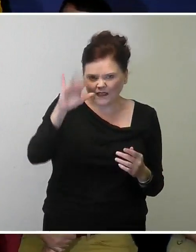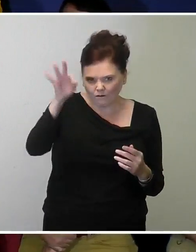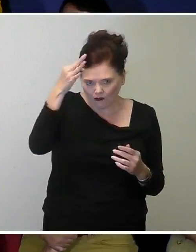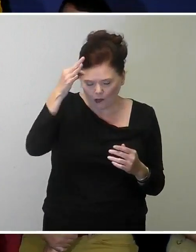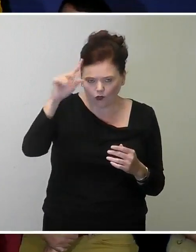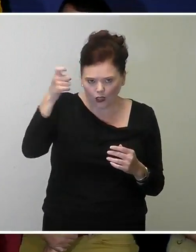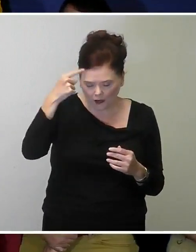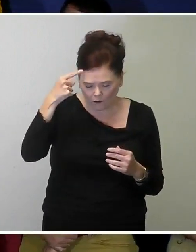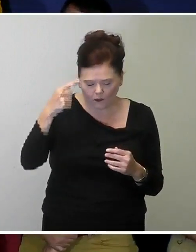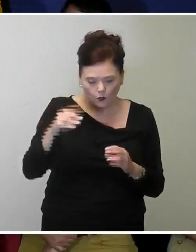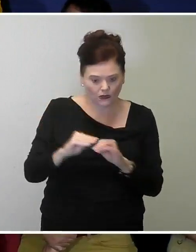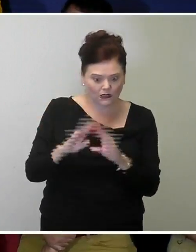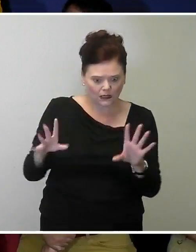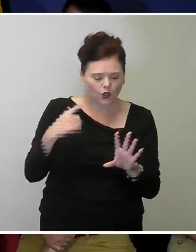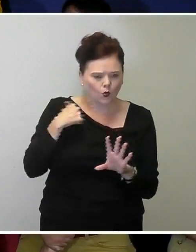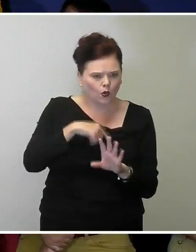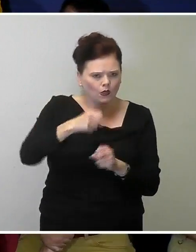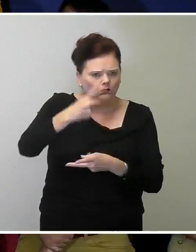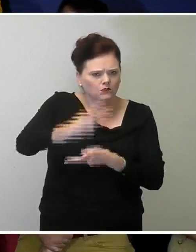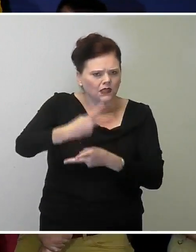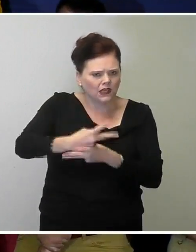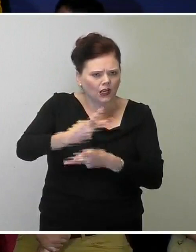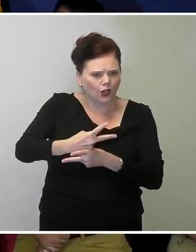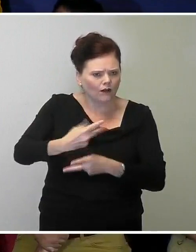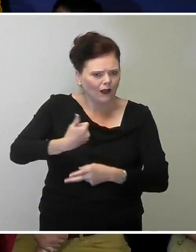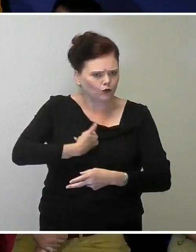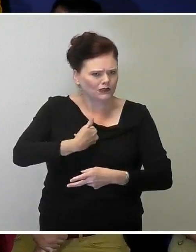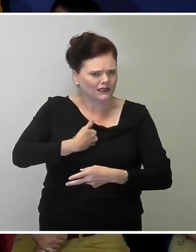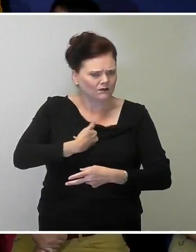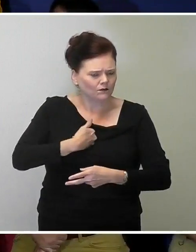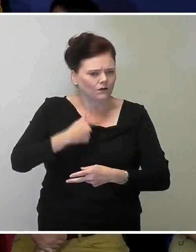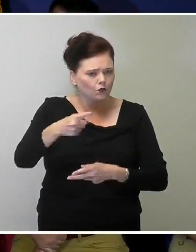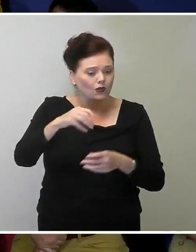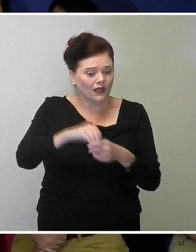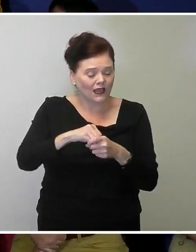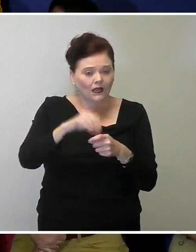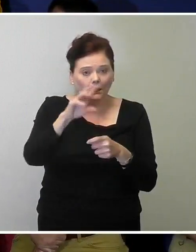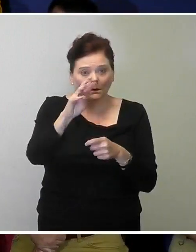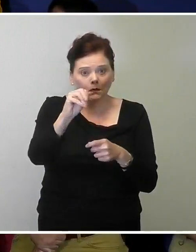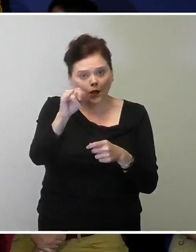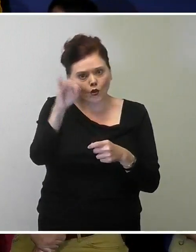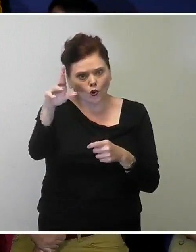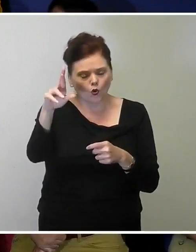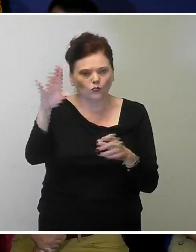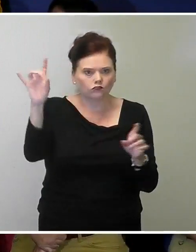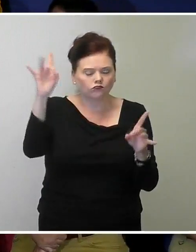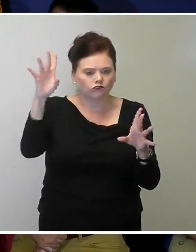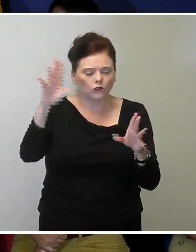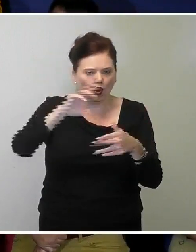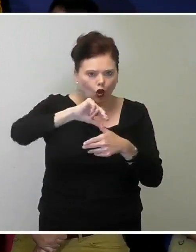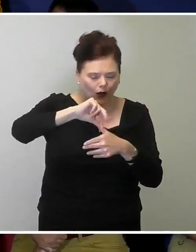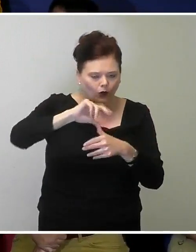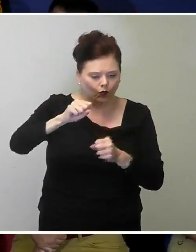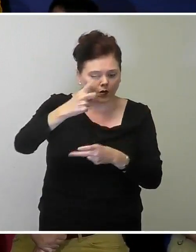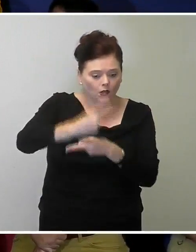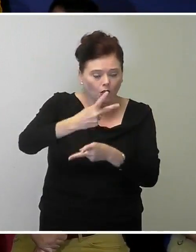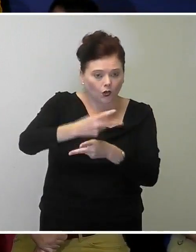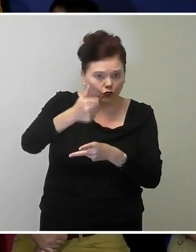THOSE FEDERAL ASSETS BECAUSE SO KINDLY STATIONED HERE BECAUSE AT THAT POINT IT WAS VERY CLEAR AND VERY EVIDENT WE COULD TAKE CARE OF OURSELVES AND WHEN YOU ARE IN